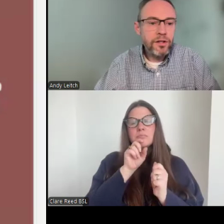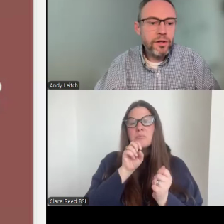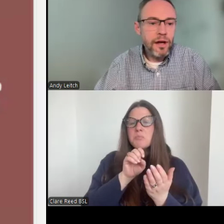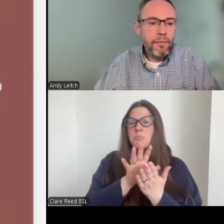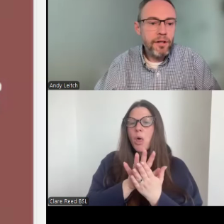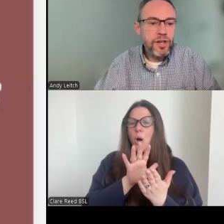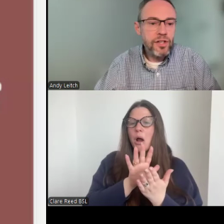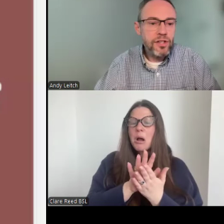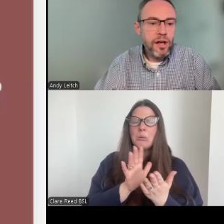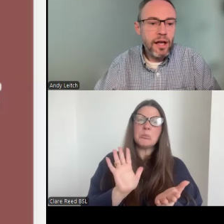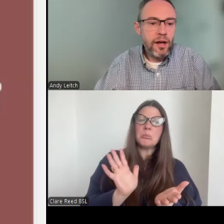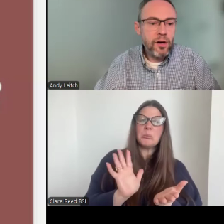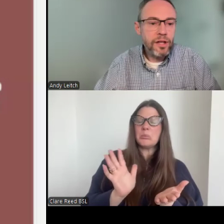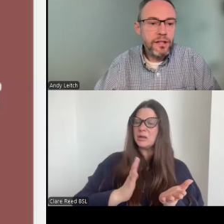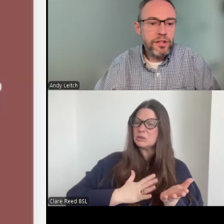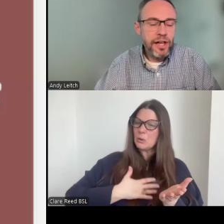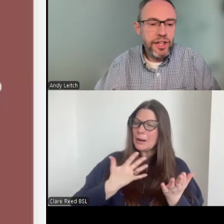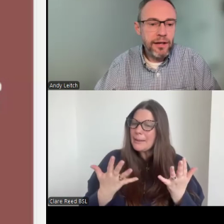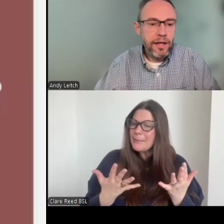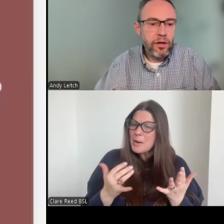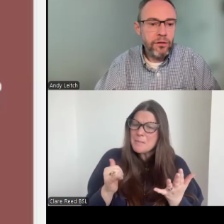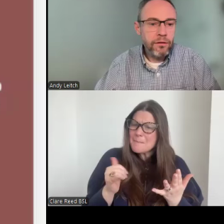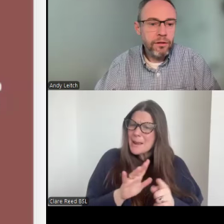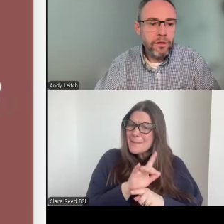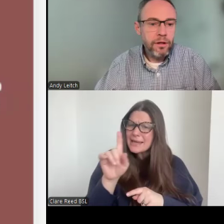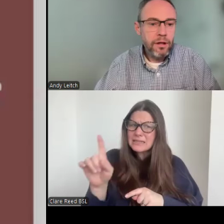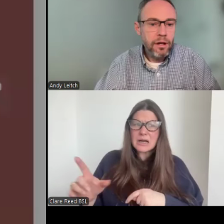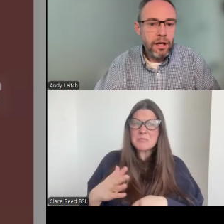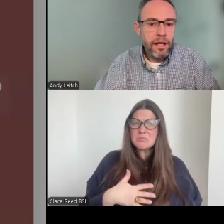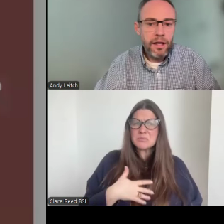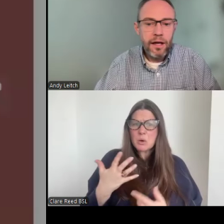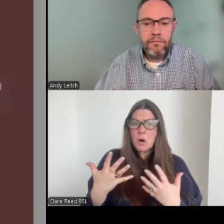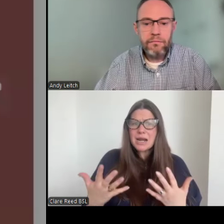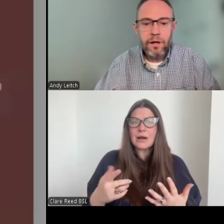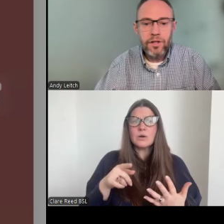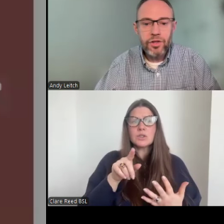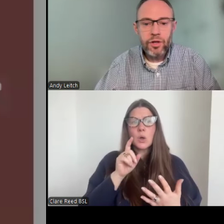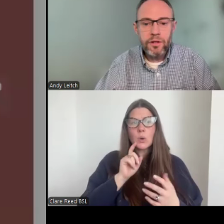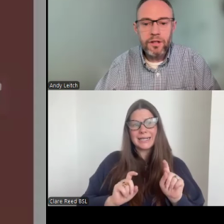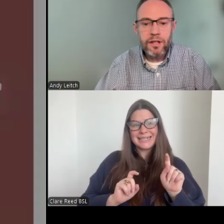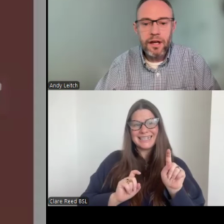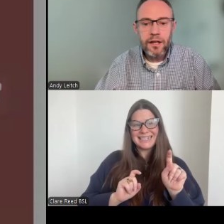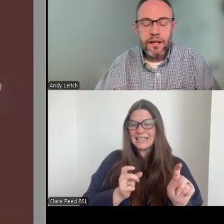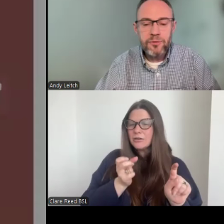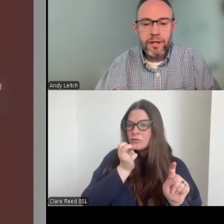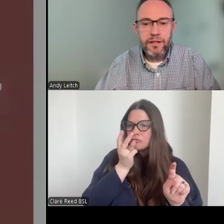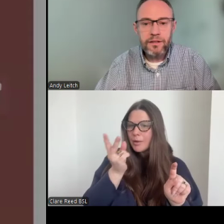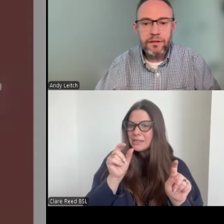I do that by just clicking on the little trashcan icon. Click that. Are you sure you want to delete that? Yes, please.